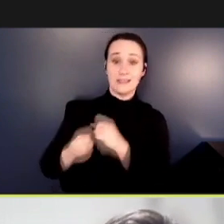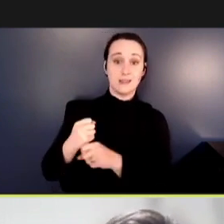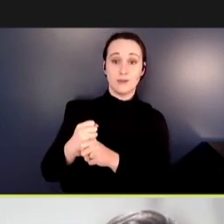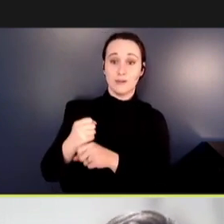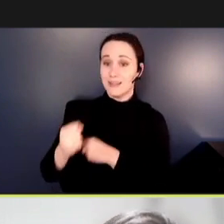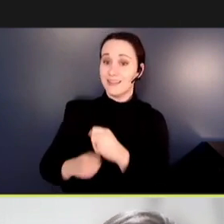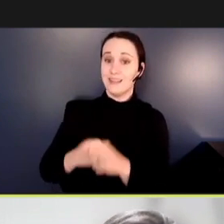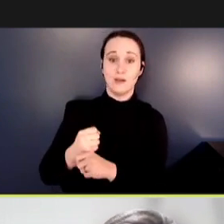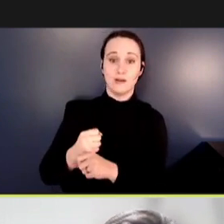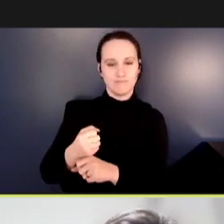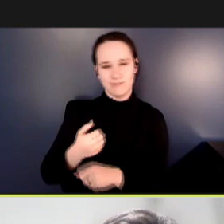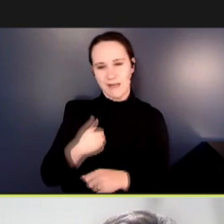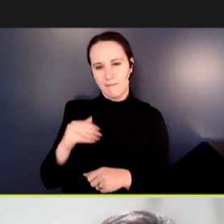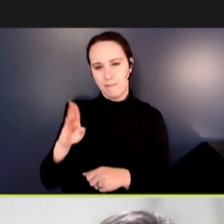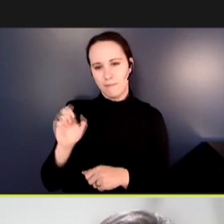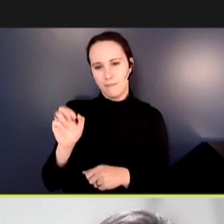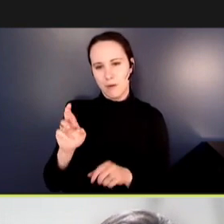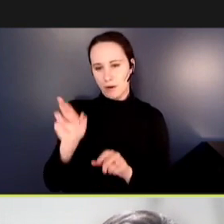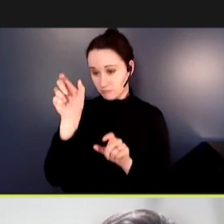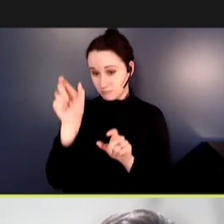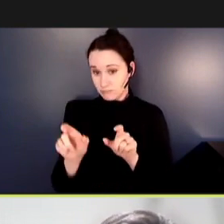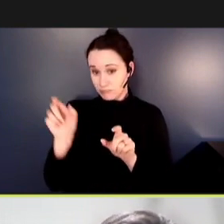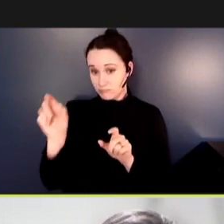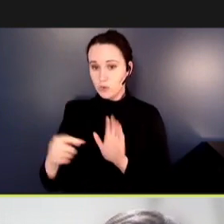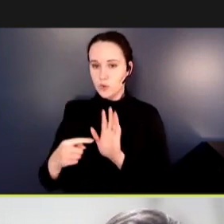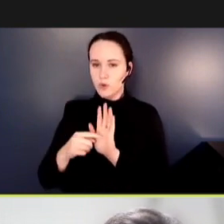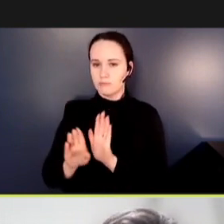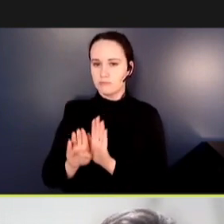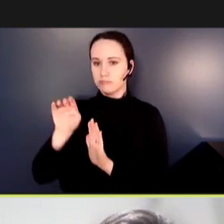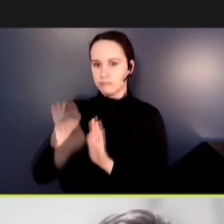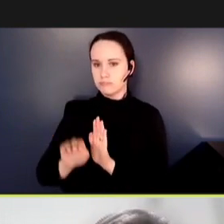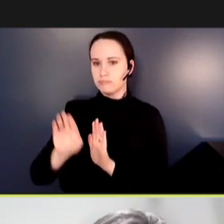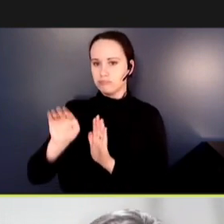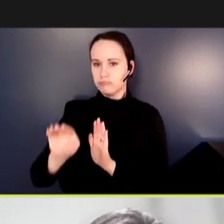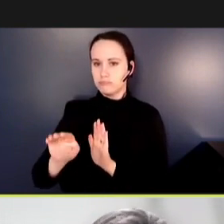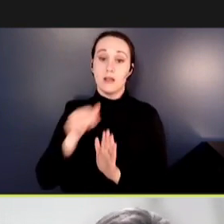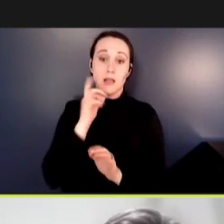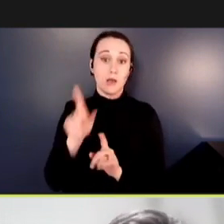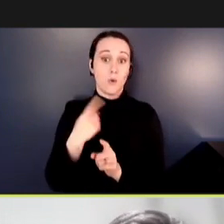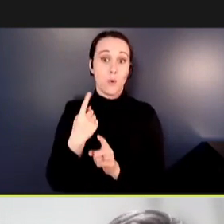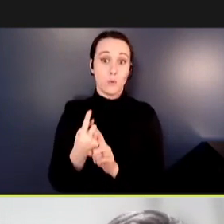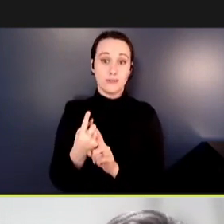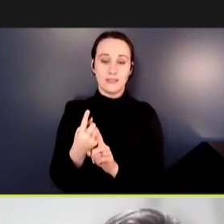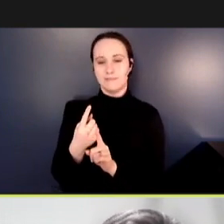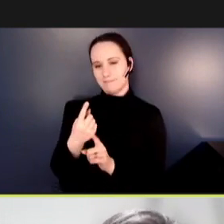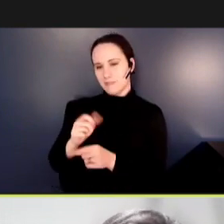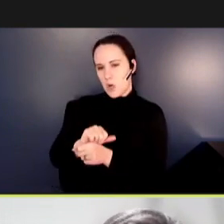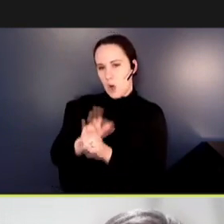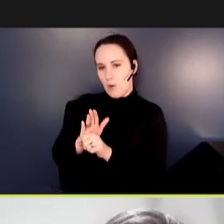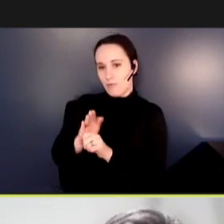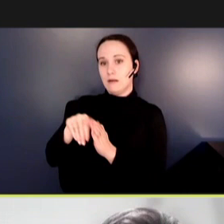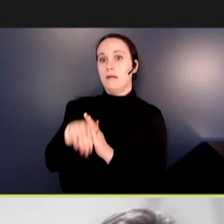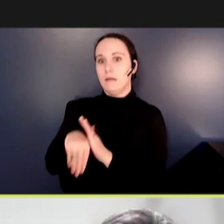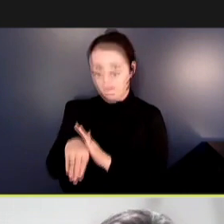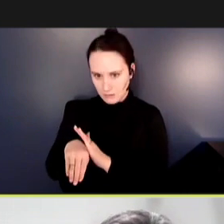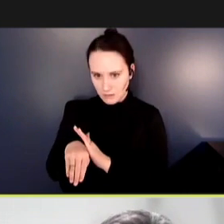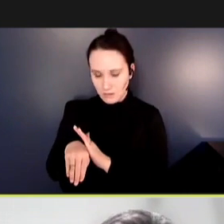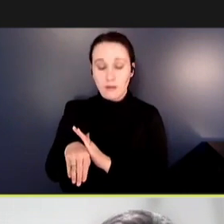there are also not just lower uptake, especially after the pandemic, but also disparities, racial,